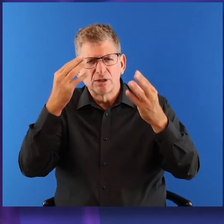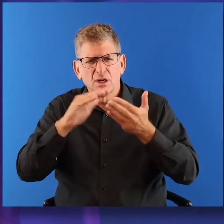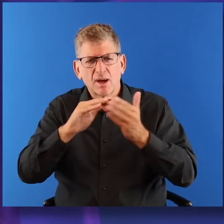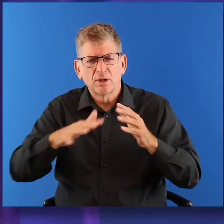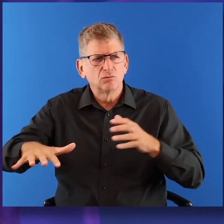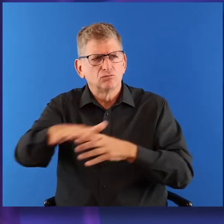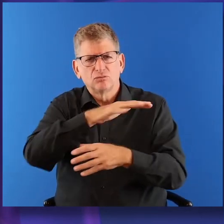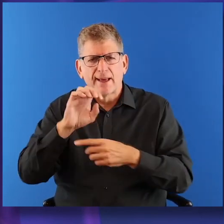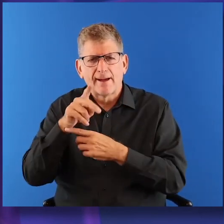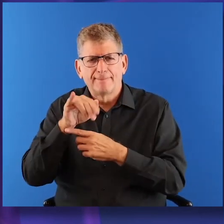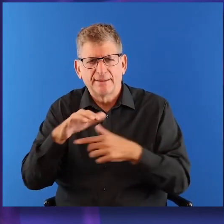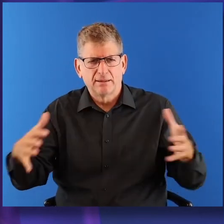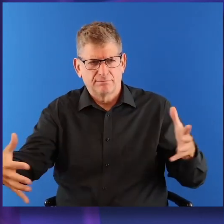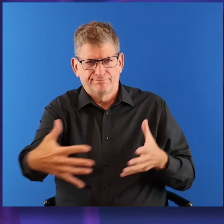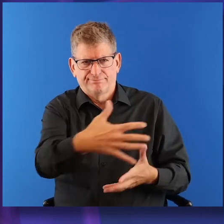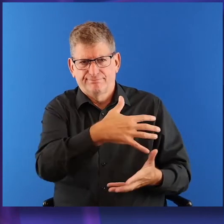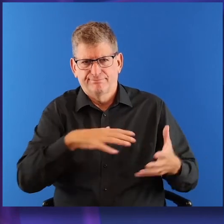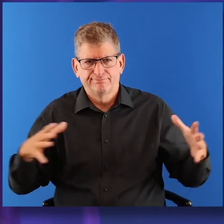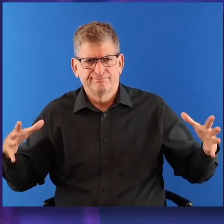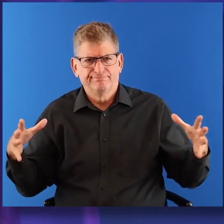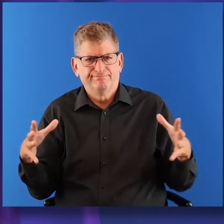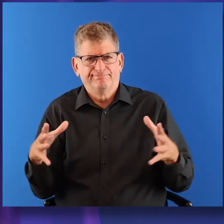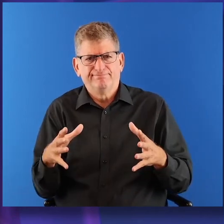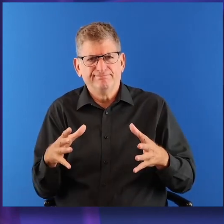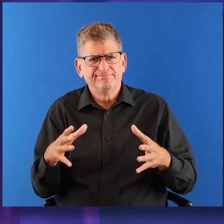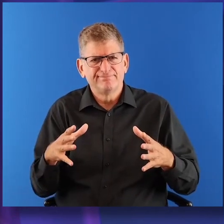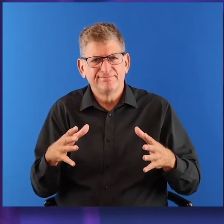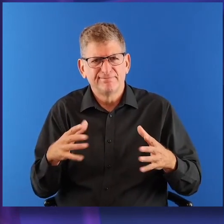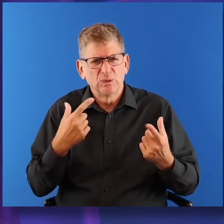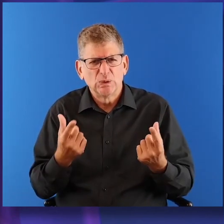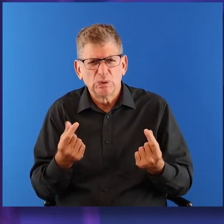as well as the broader informatics community across Epic.